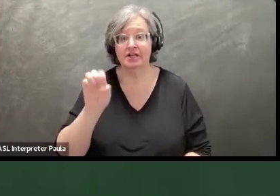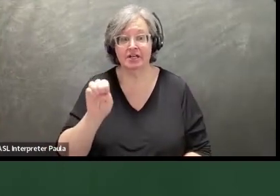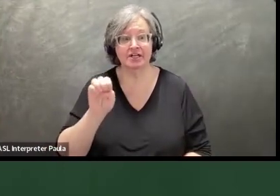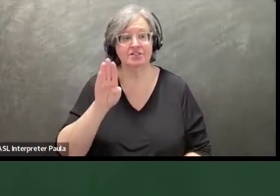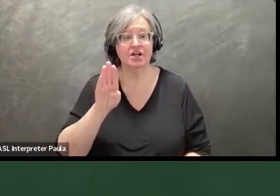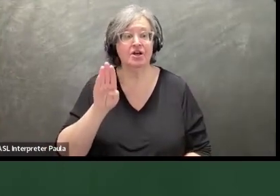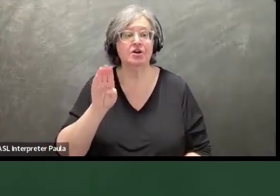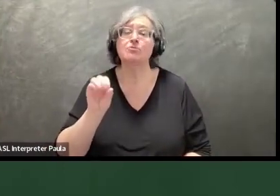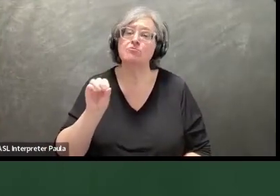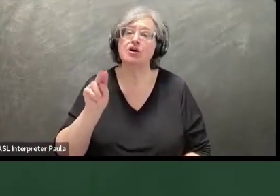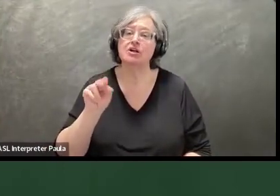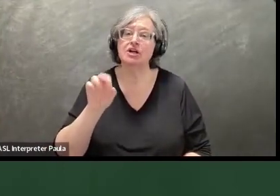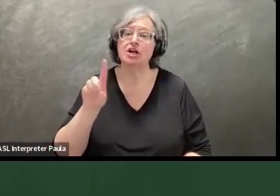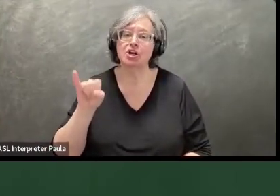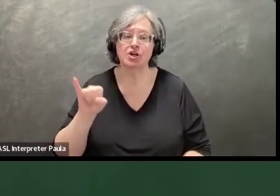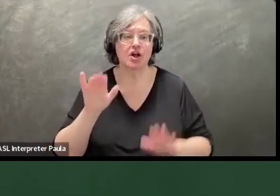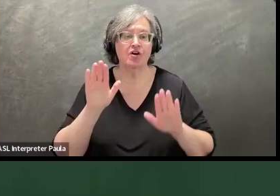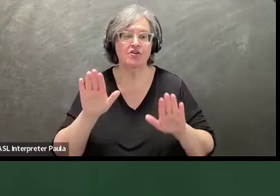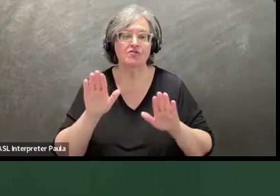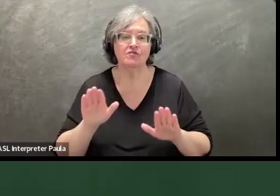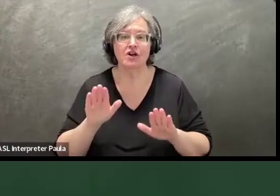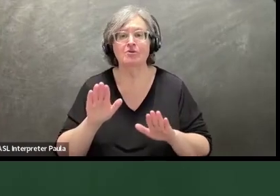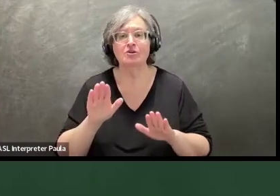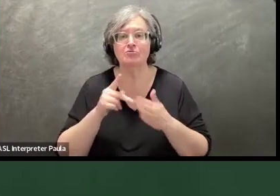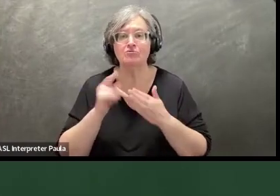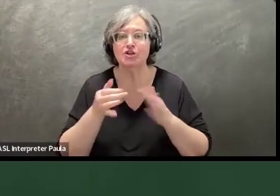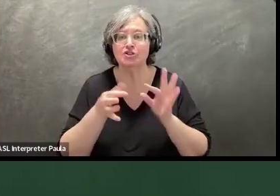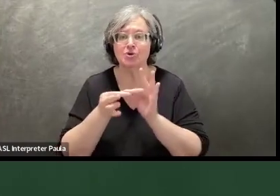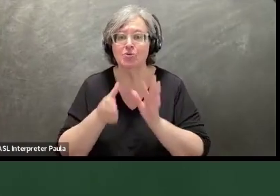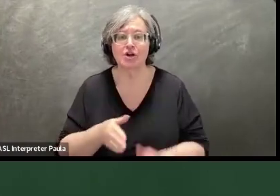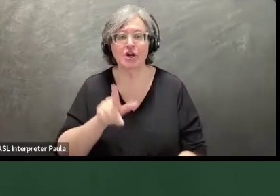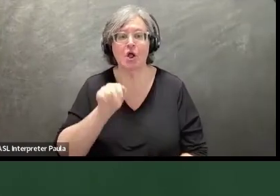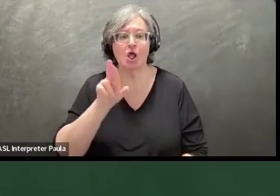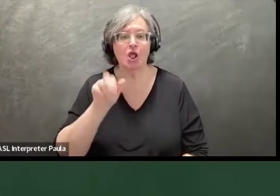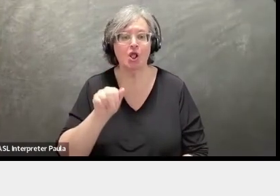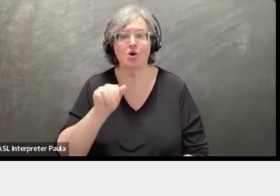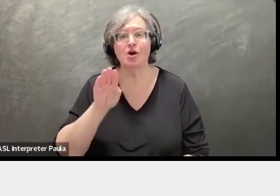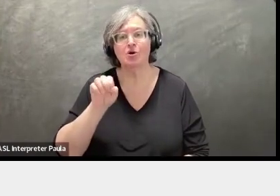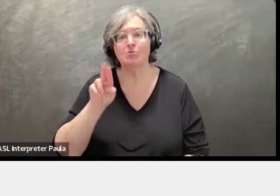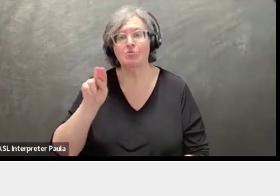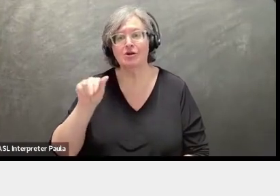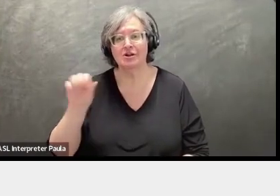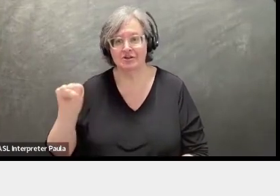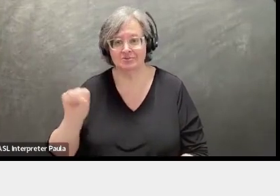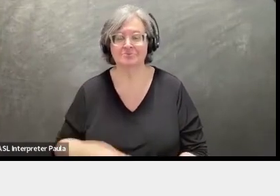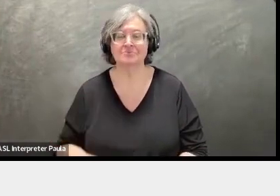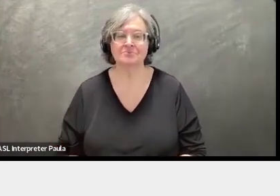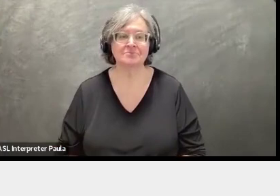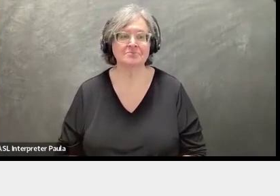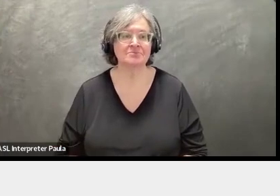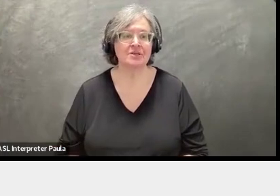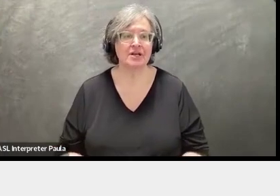project coordinator Laura Barnes. At this time, it is my